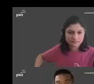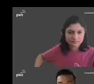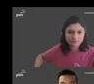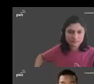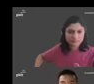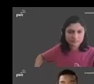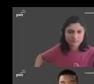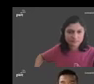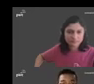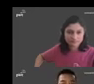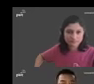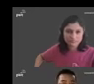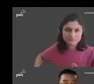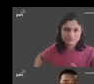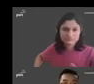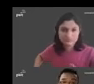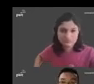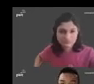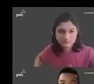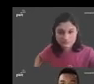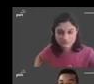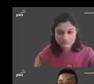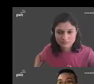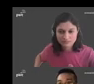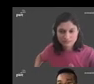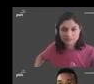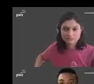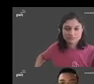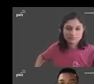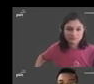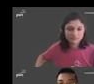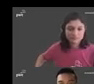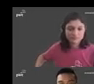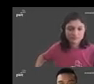a microphone icon that allows the user to speak and ask questions into that field.